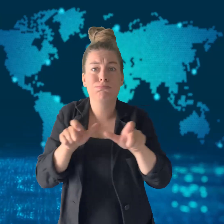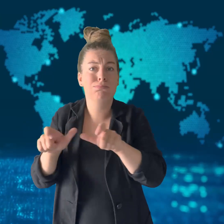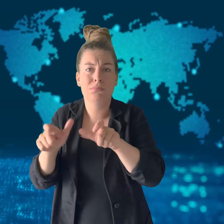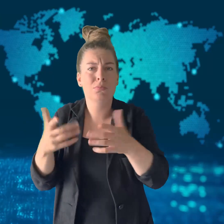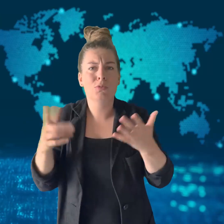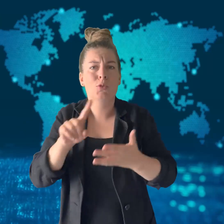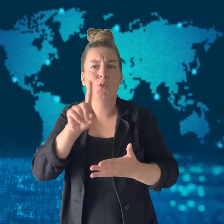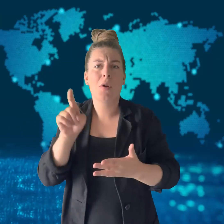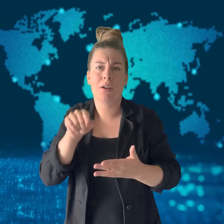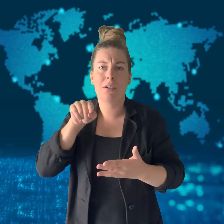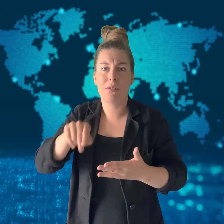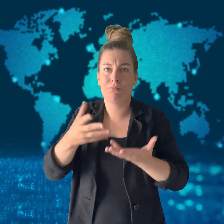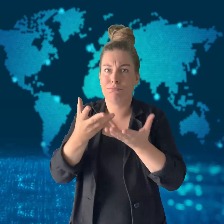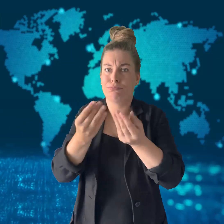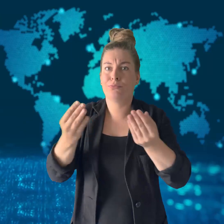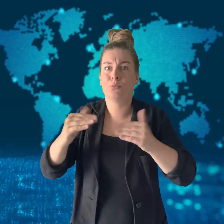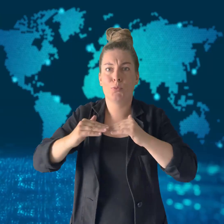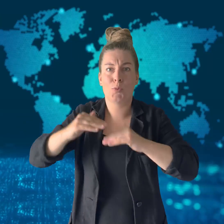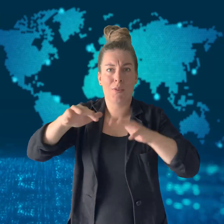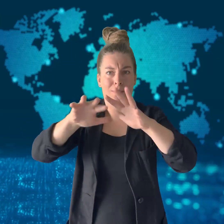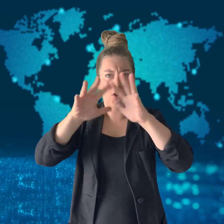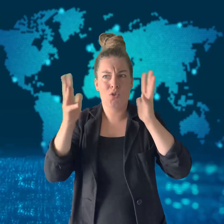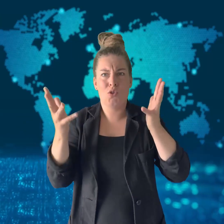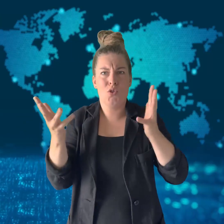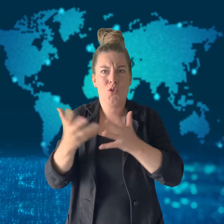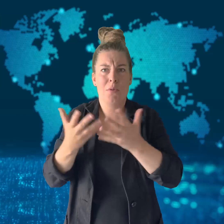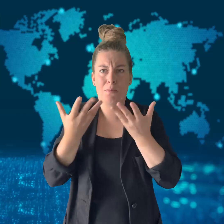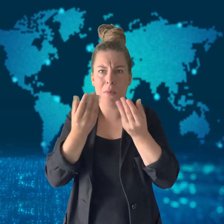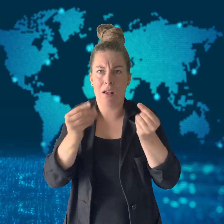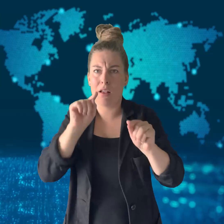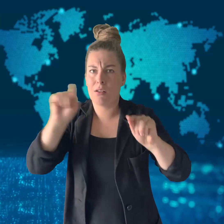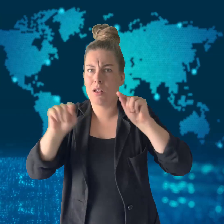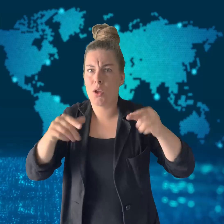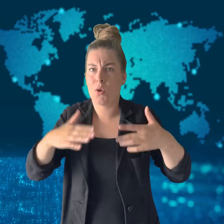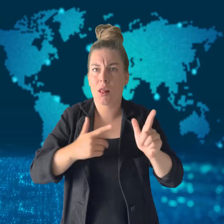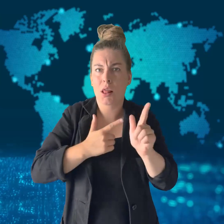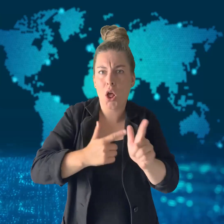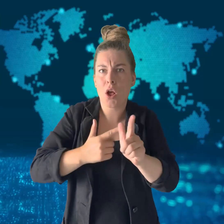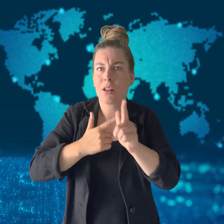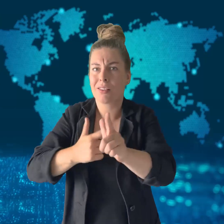Paris has been on high-security alert